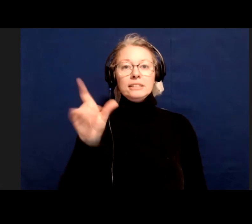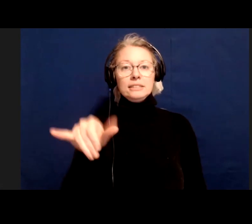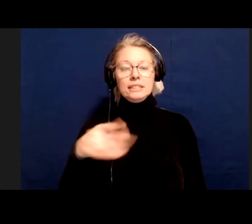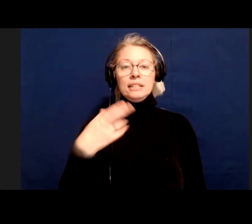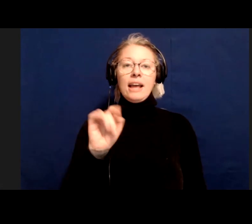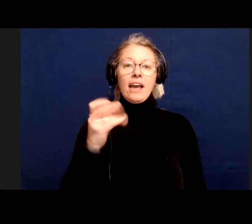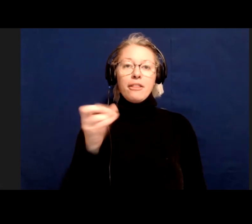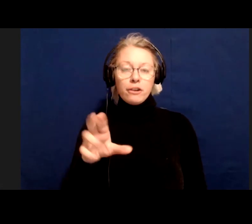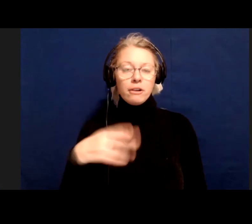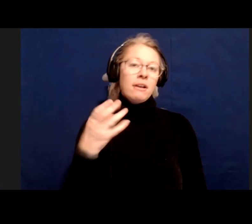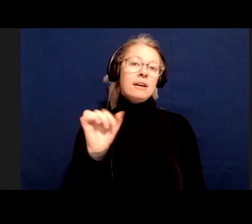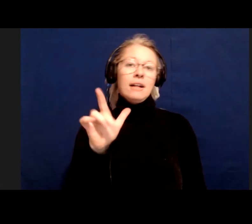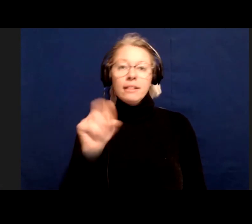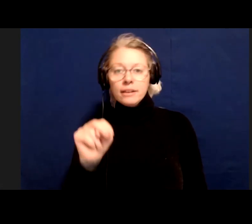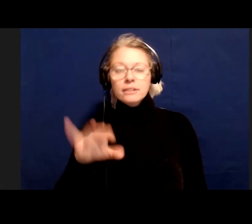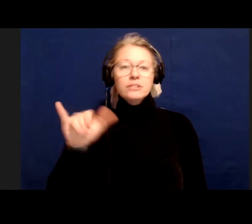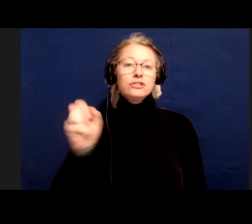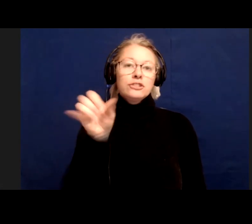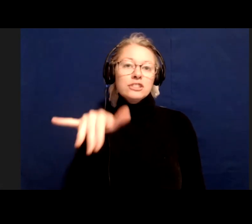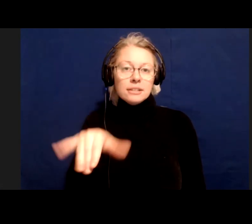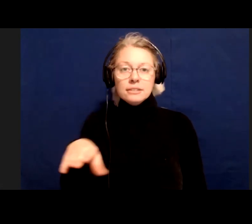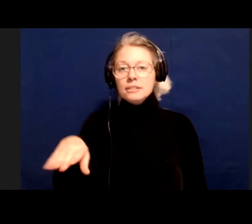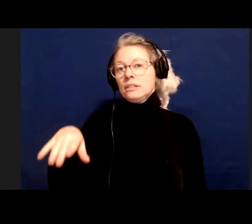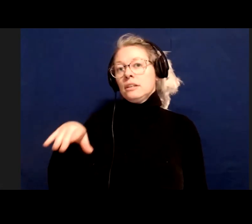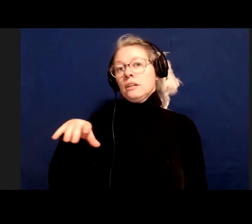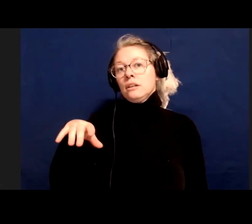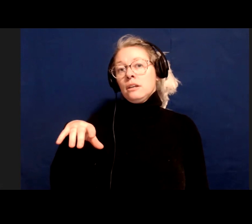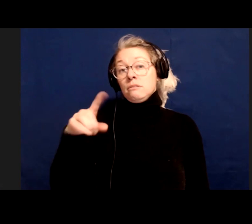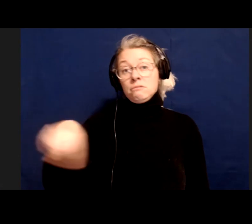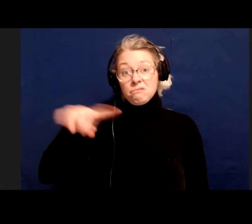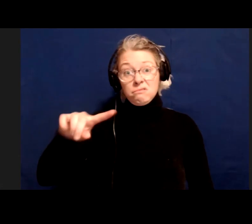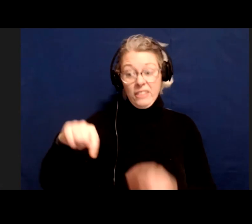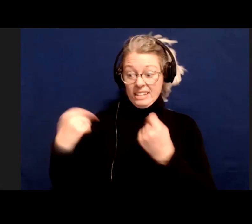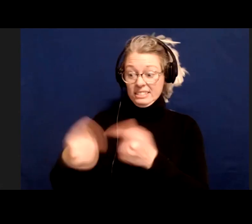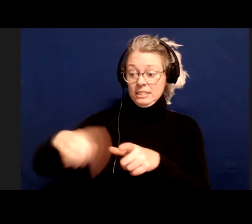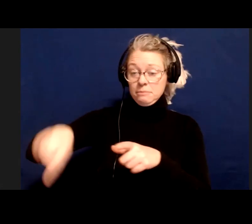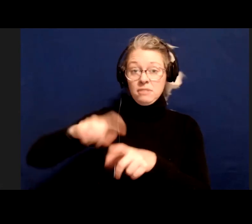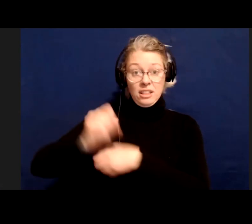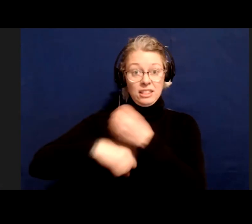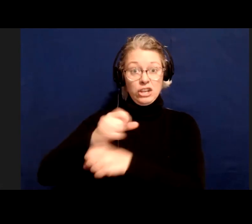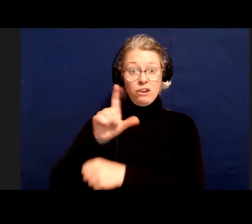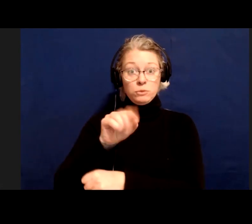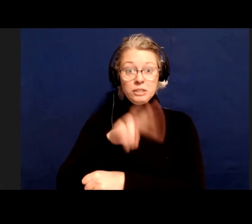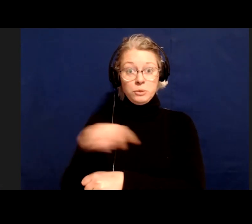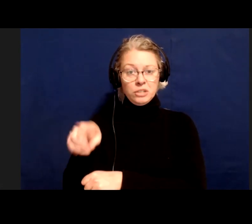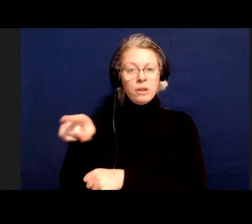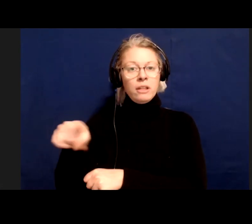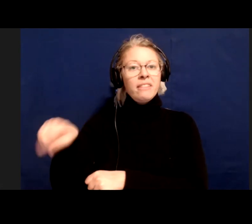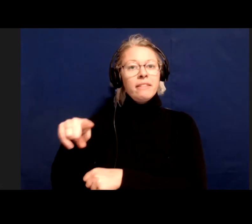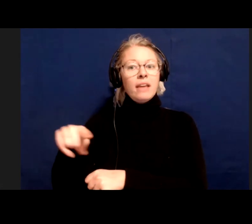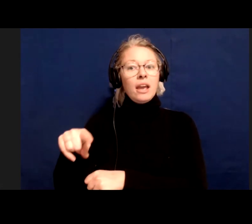Helen Hu, Jaci Blackwood and team spent the year 2022 really wrapping our arms around